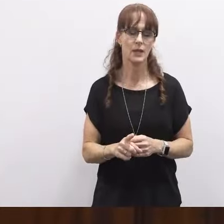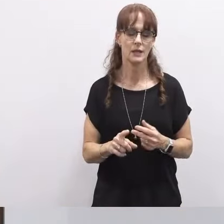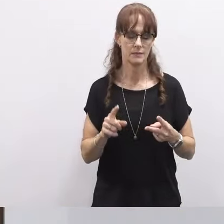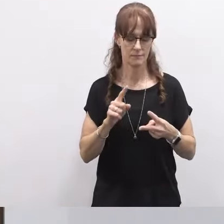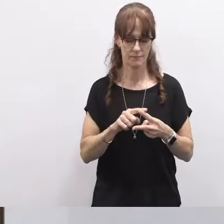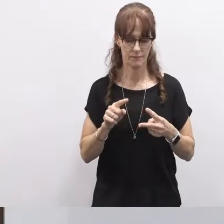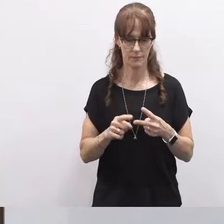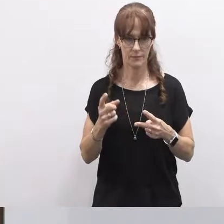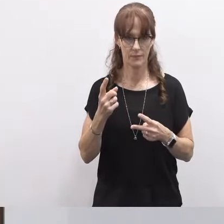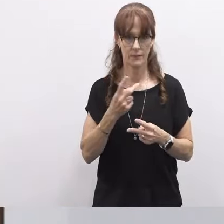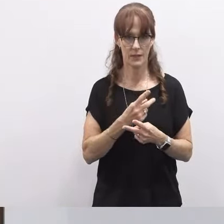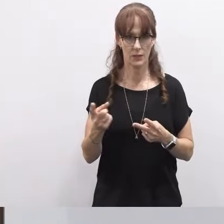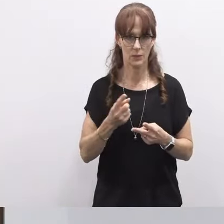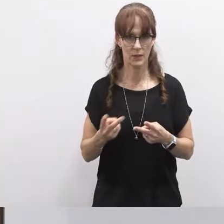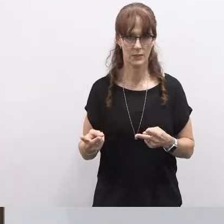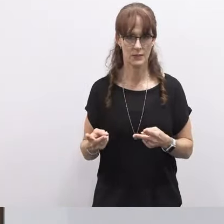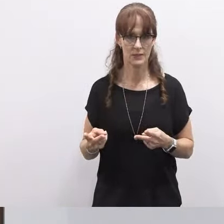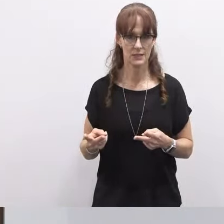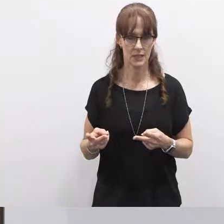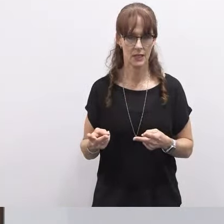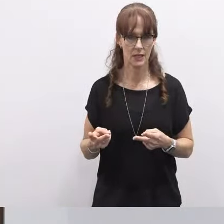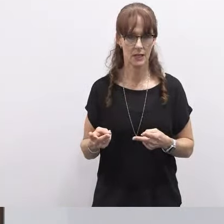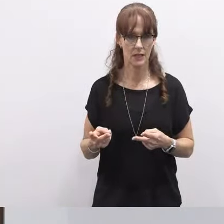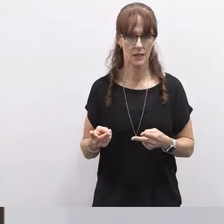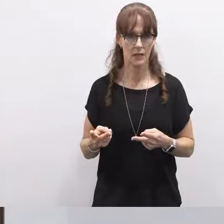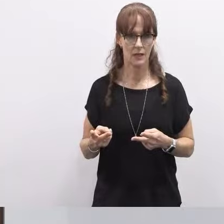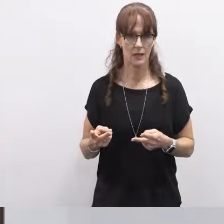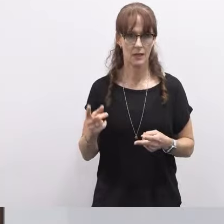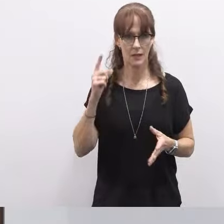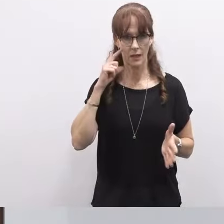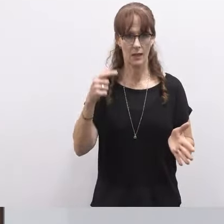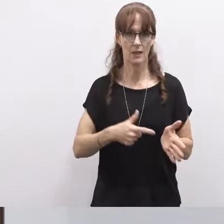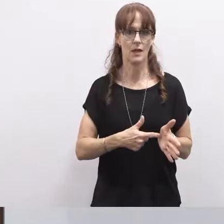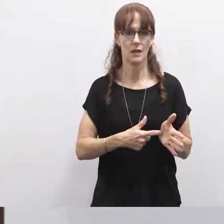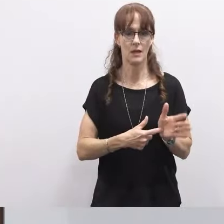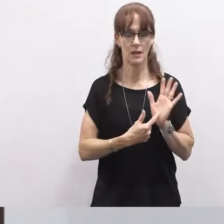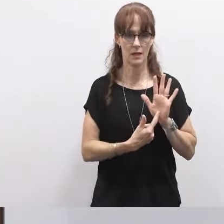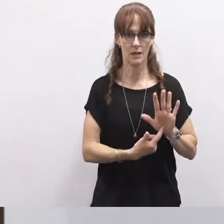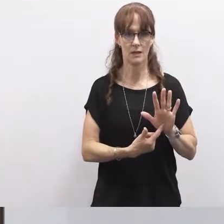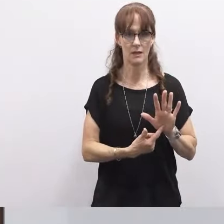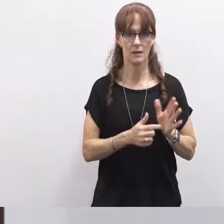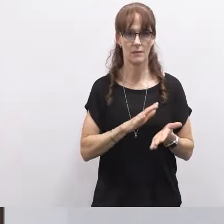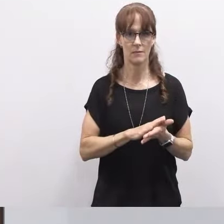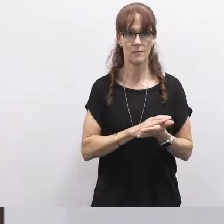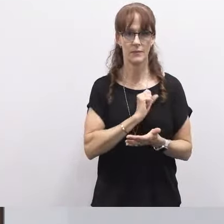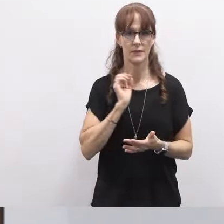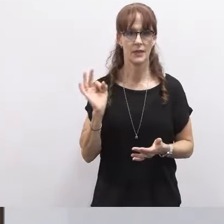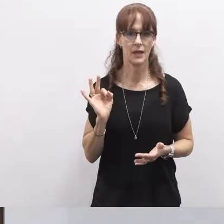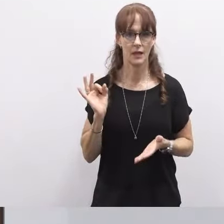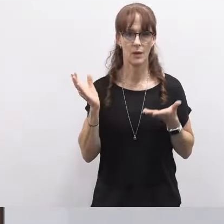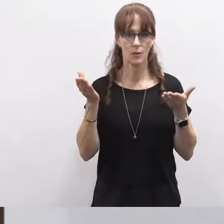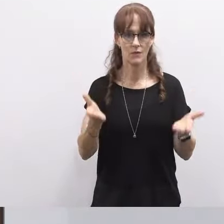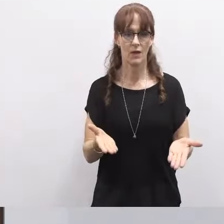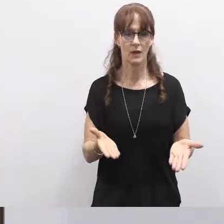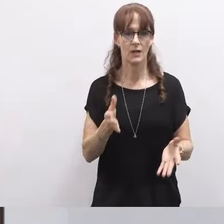in the last couple of weeks that I see, and I want to give kudos to our staff for providing all the interpretation